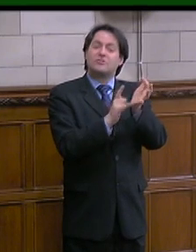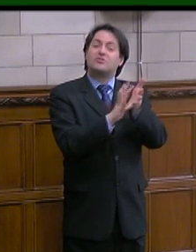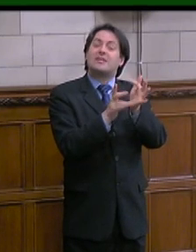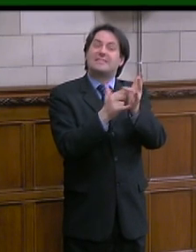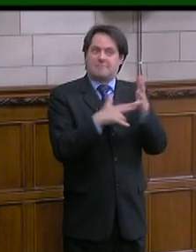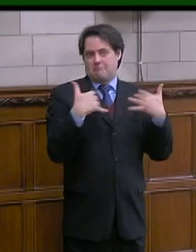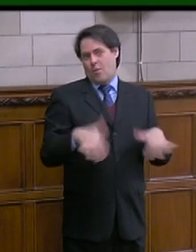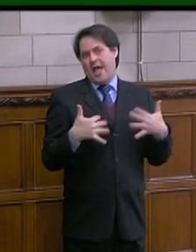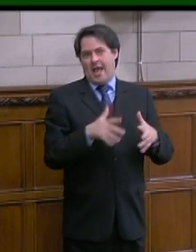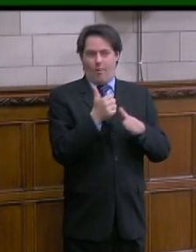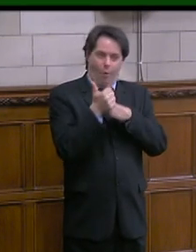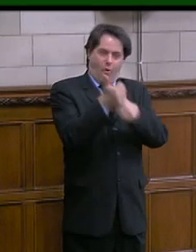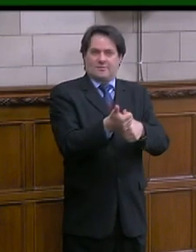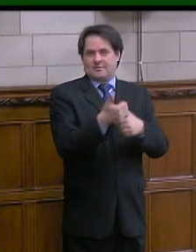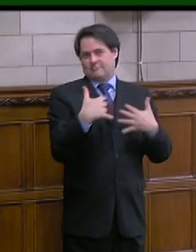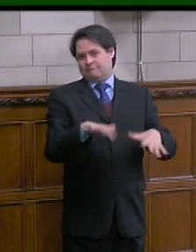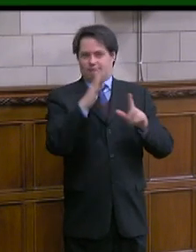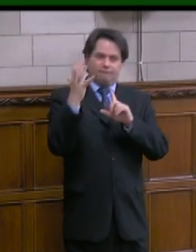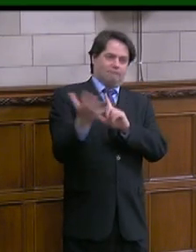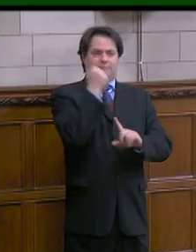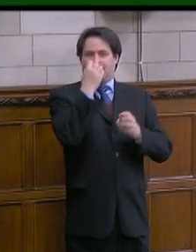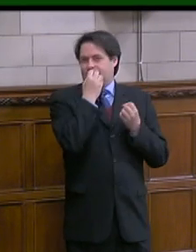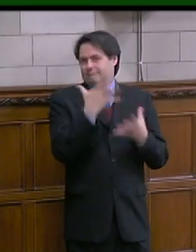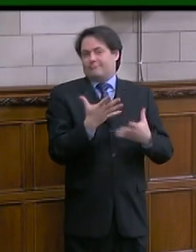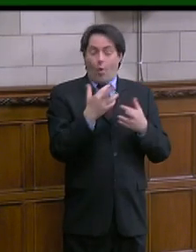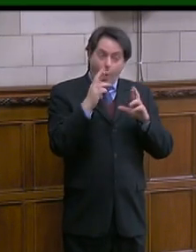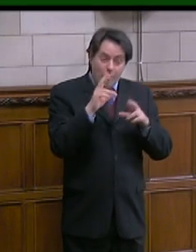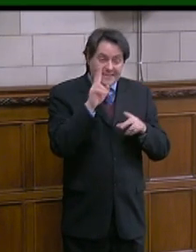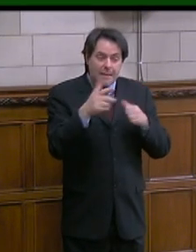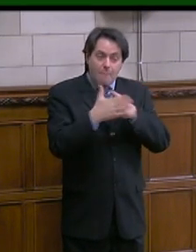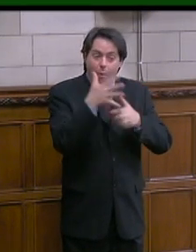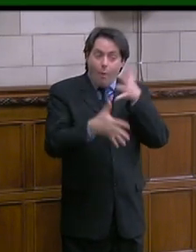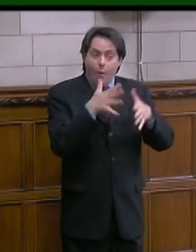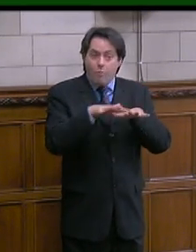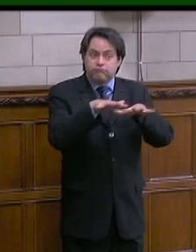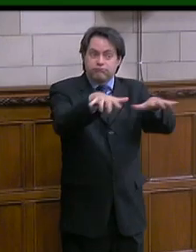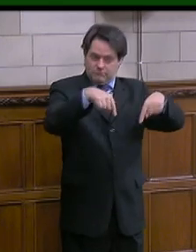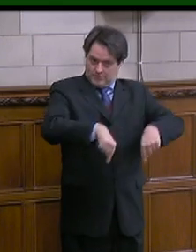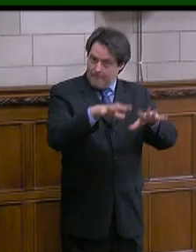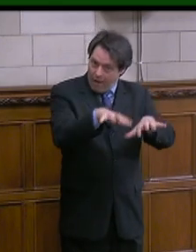Let us hope that we see plenty more signing going on in Parliament in every debate.